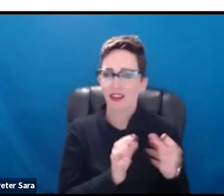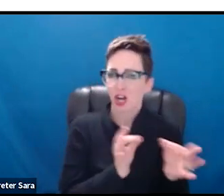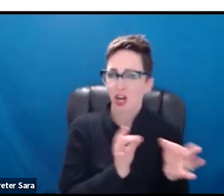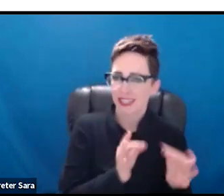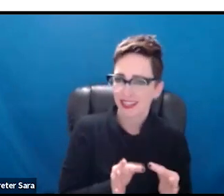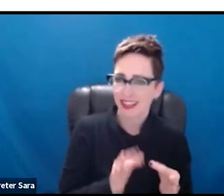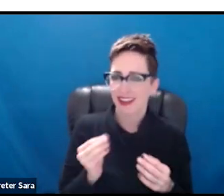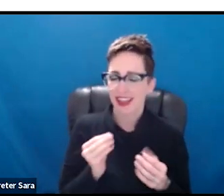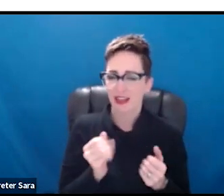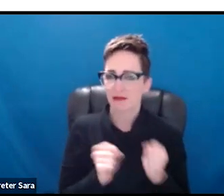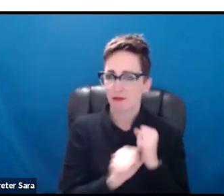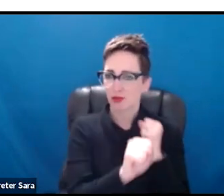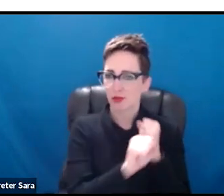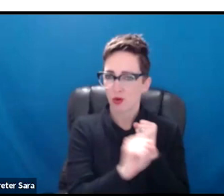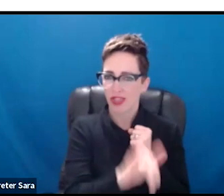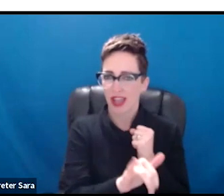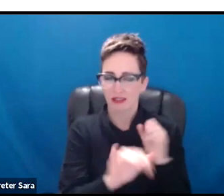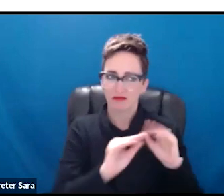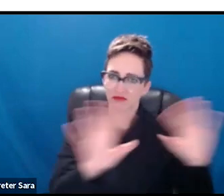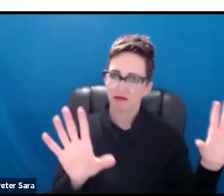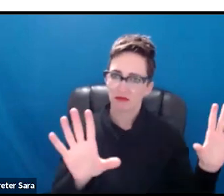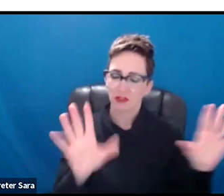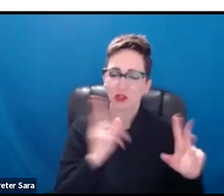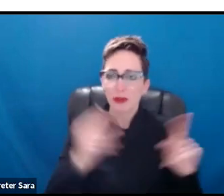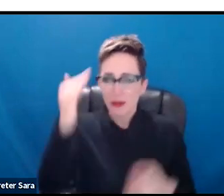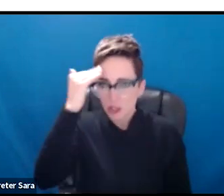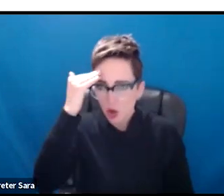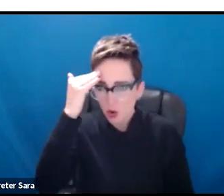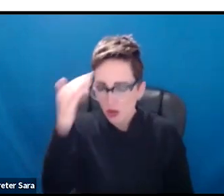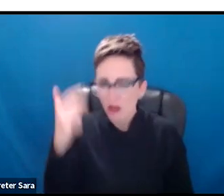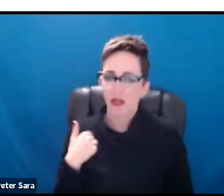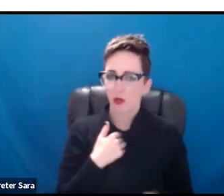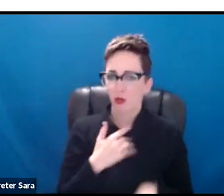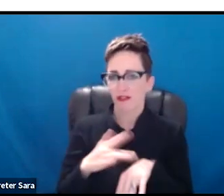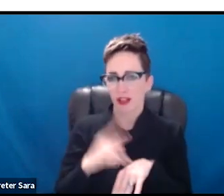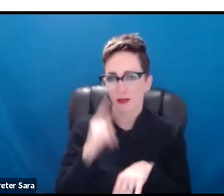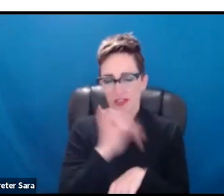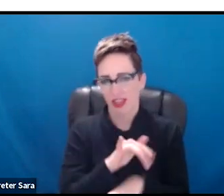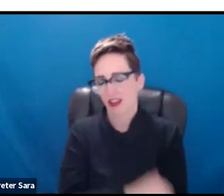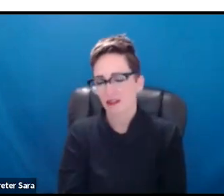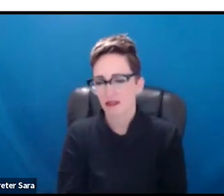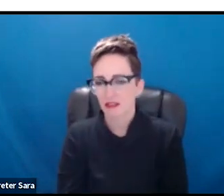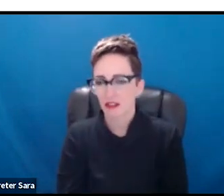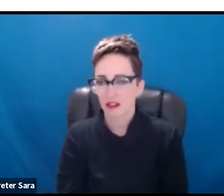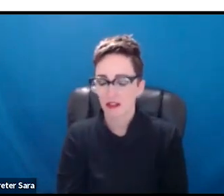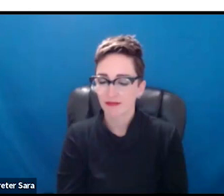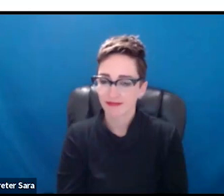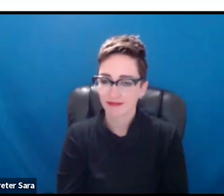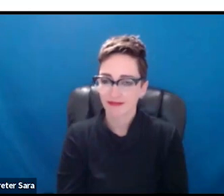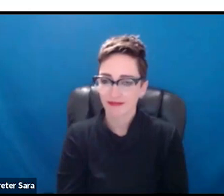in a very distinct, visible and vocal manner. Now, we know you understand this.